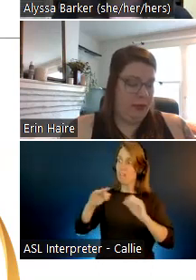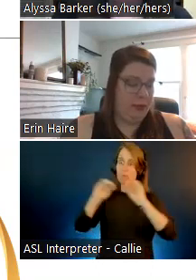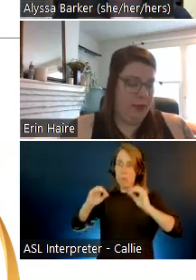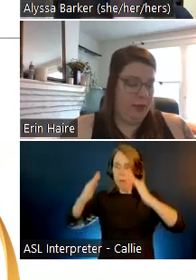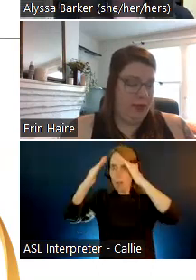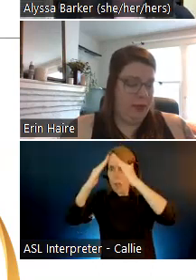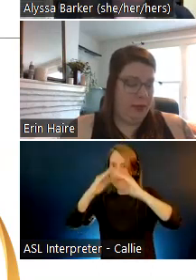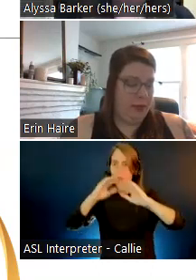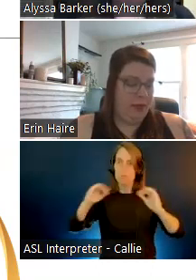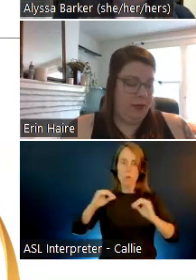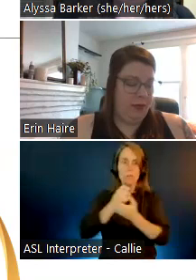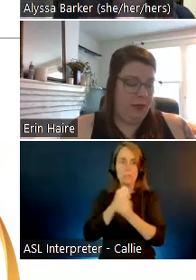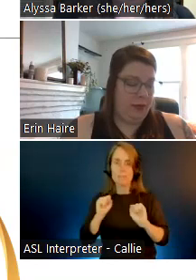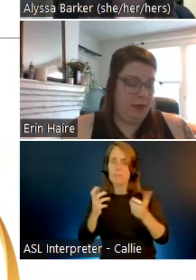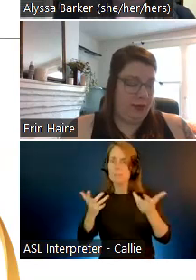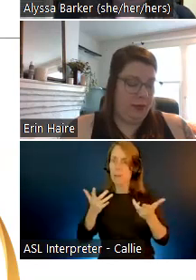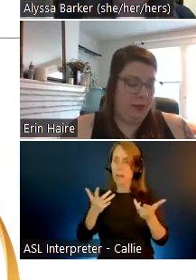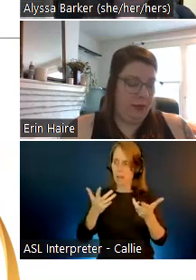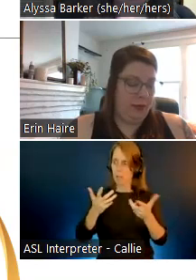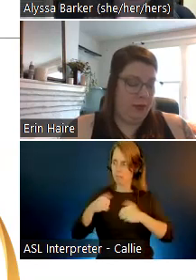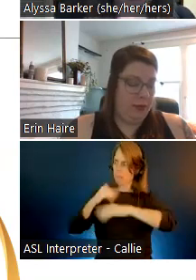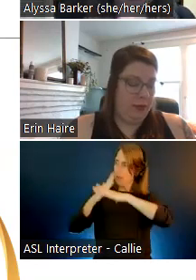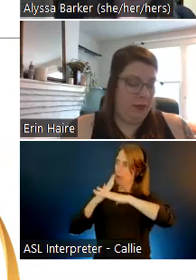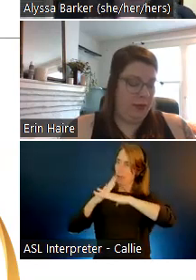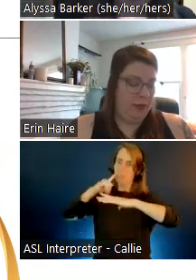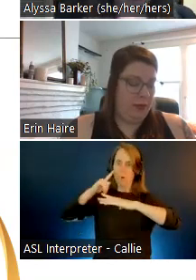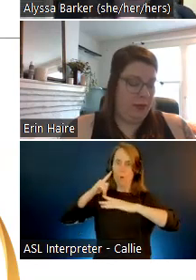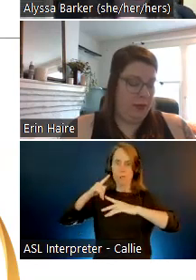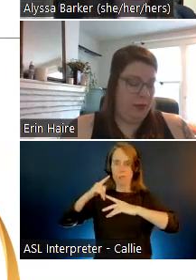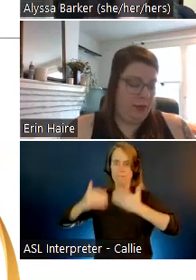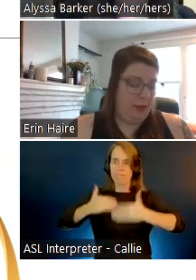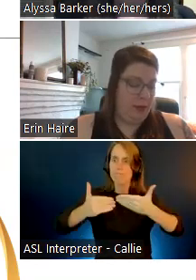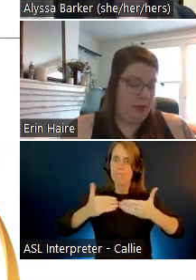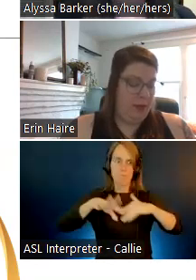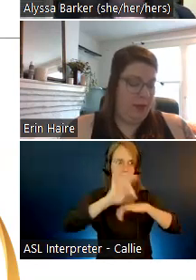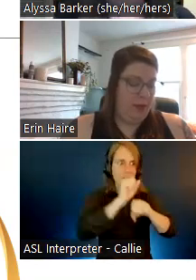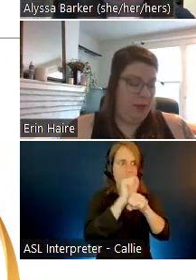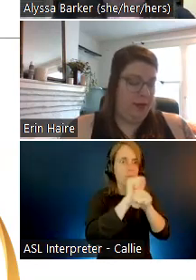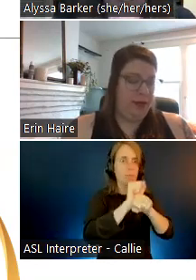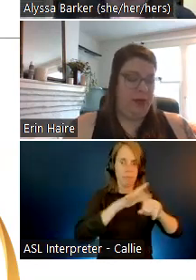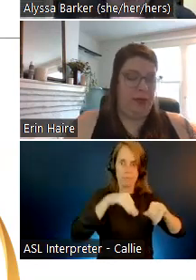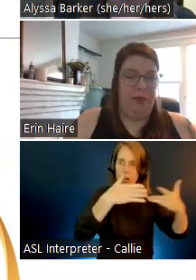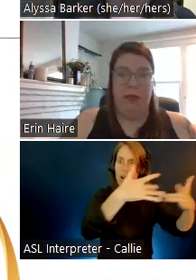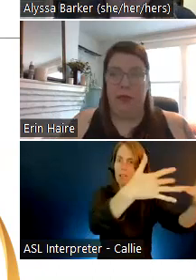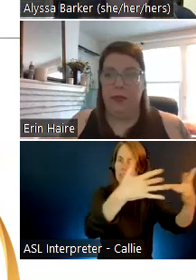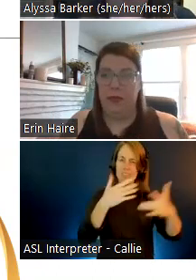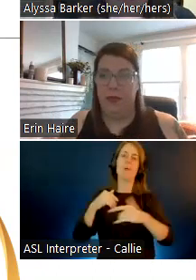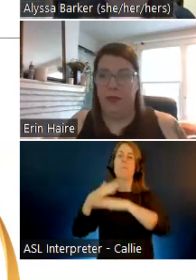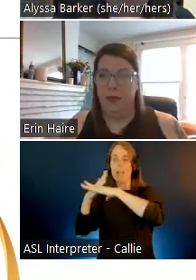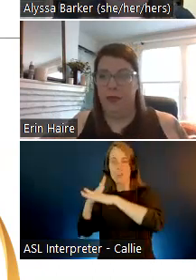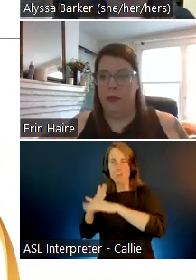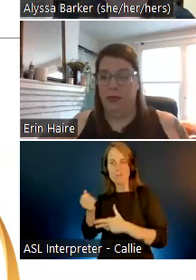according to their abilities so our agency was created to enforce the state laws and to as our